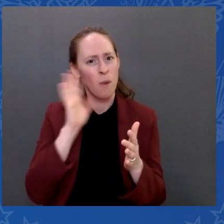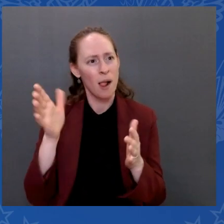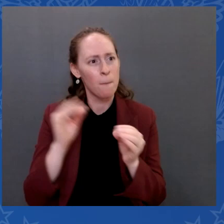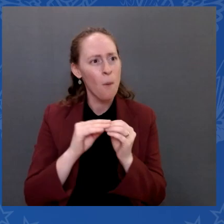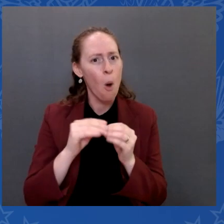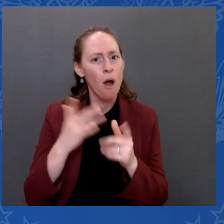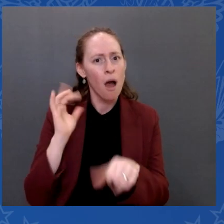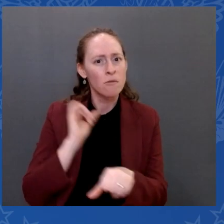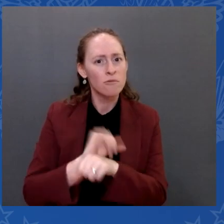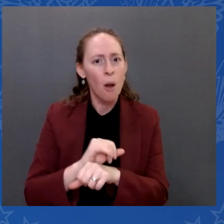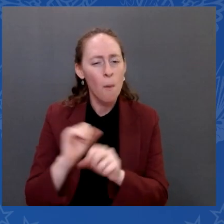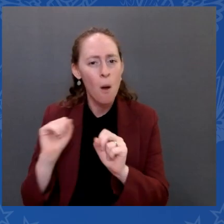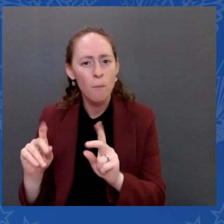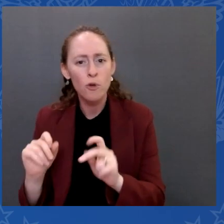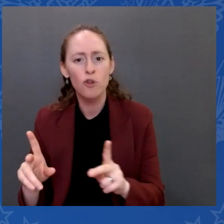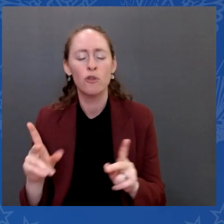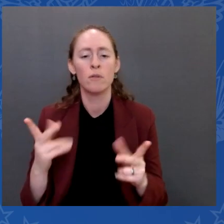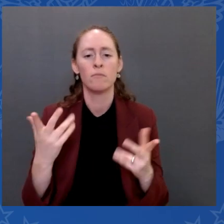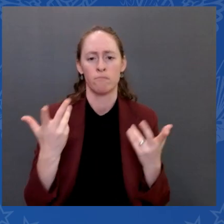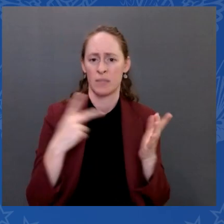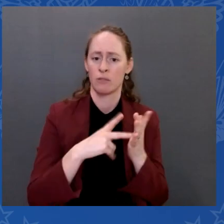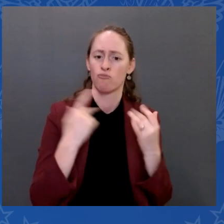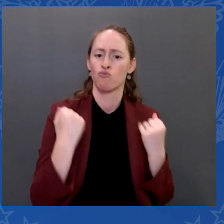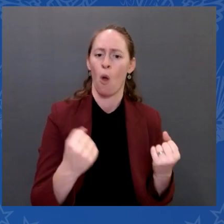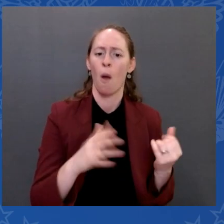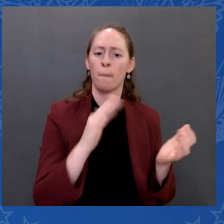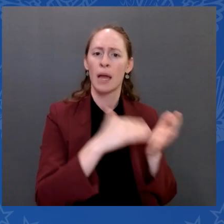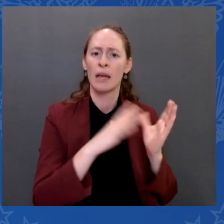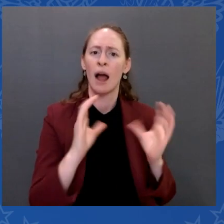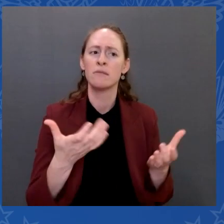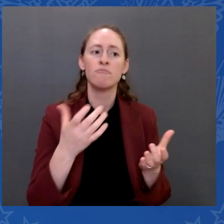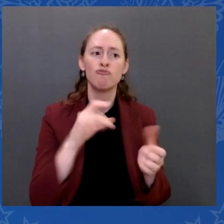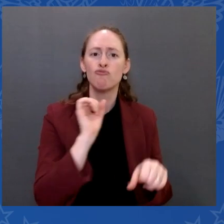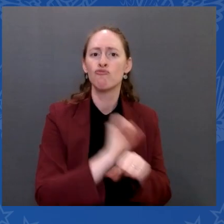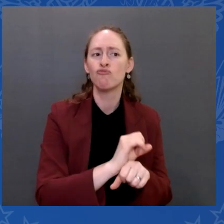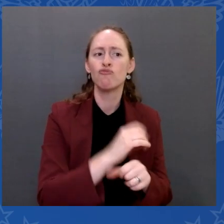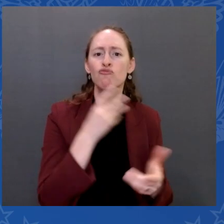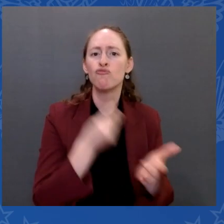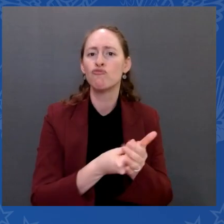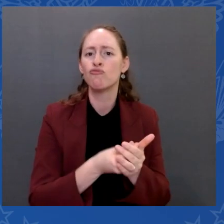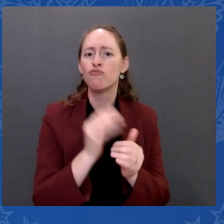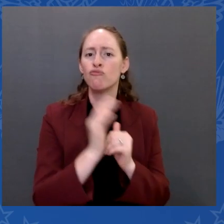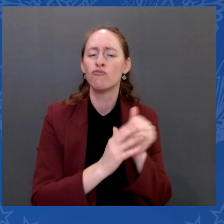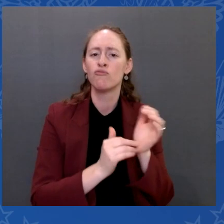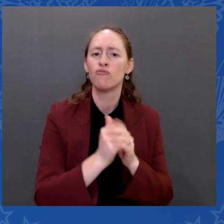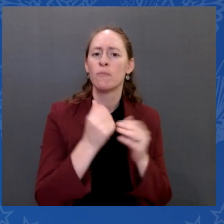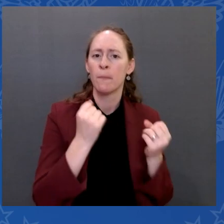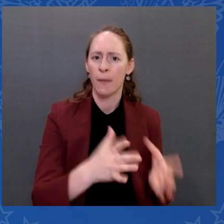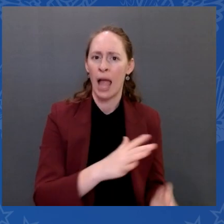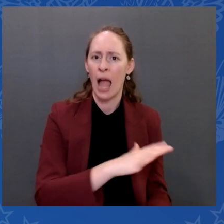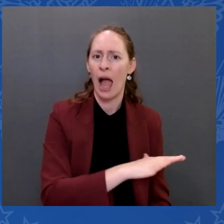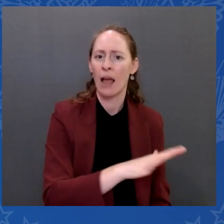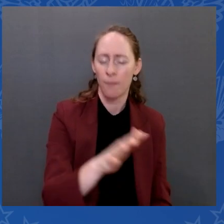but also will have powerful national security advantages. And those are national security advantages